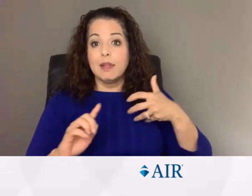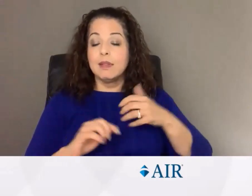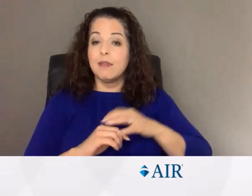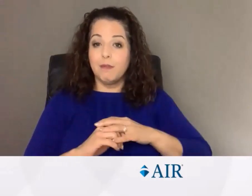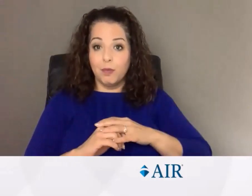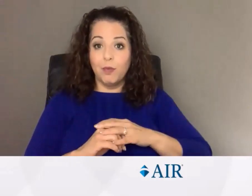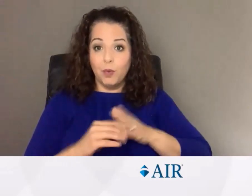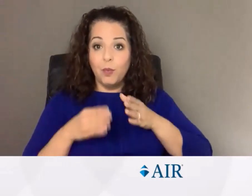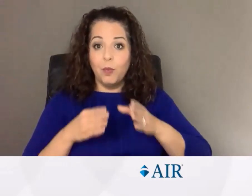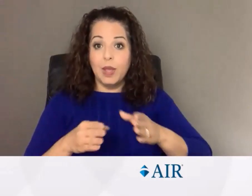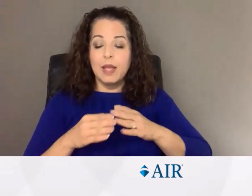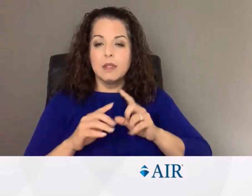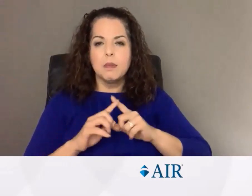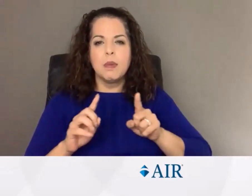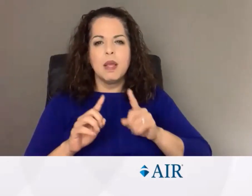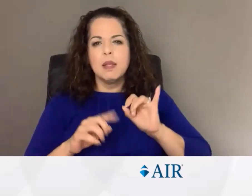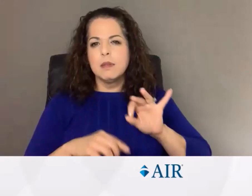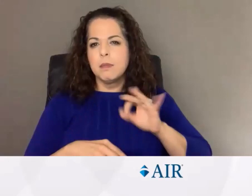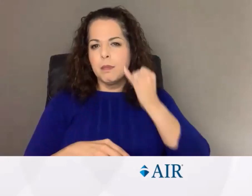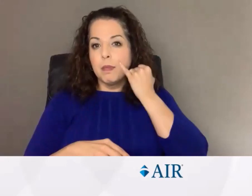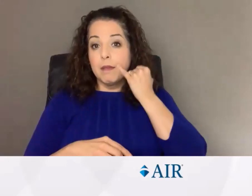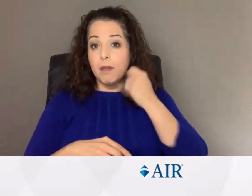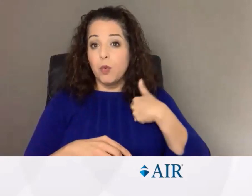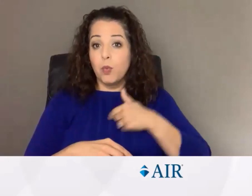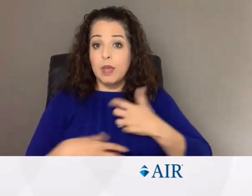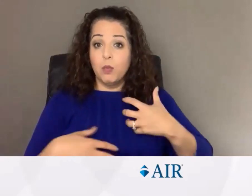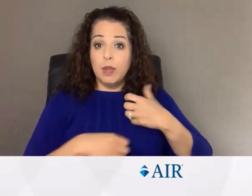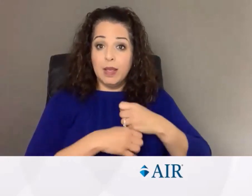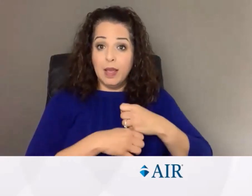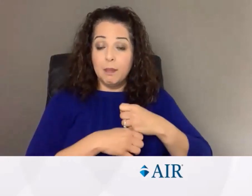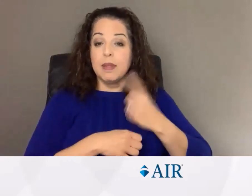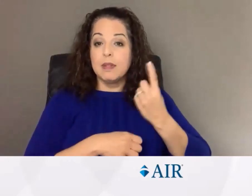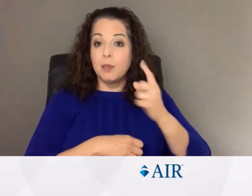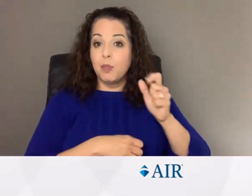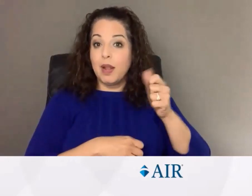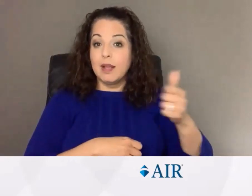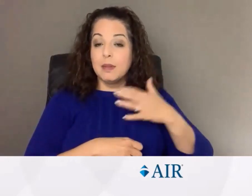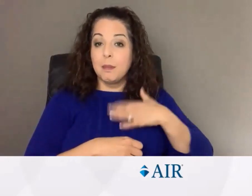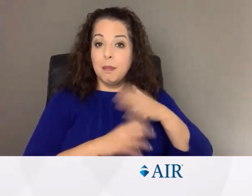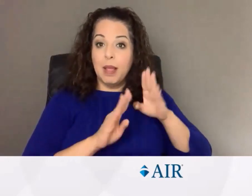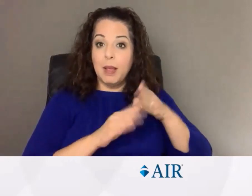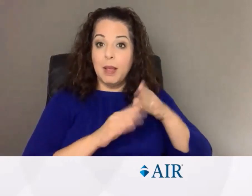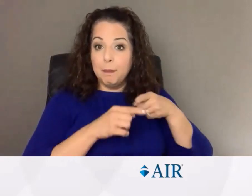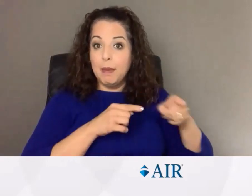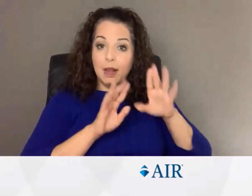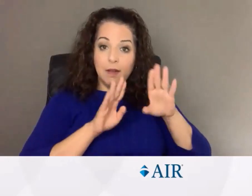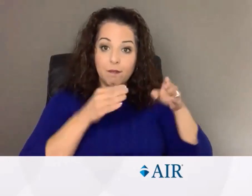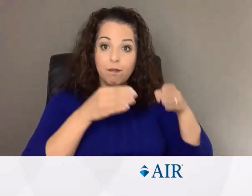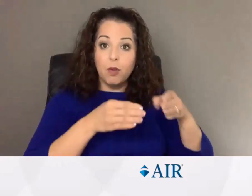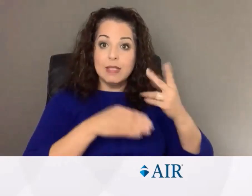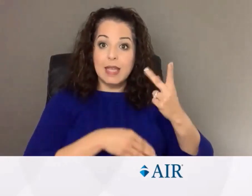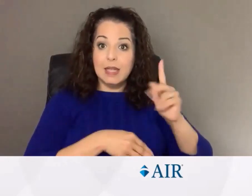But if we were to recap-- someone else has said my main focus is KT work tailored to clinicians.